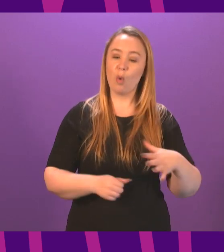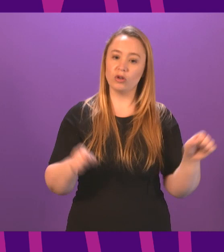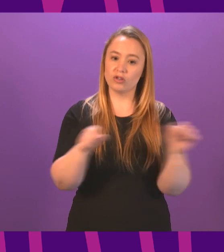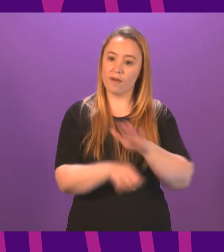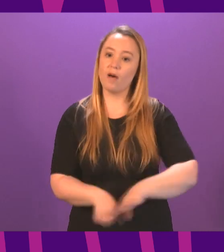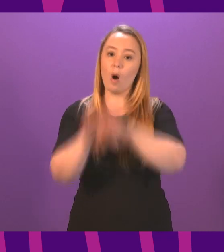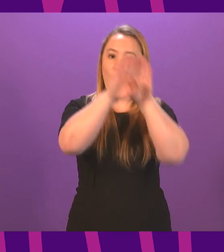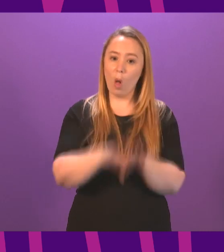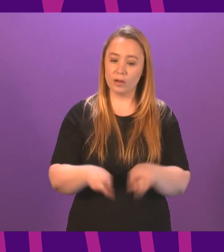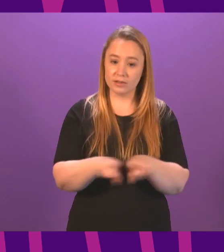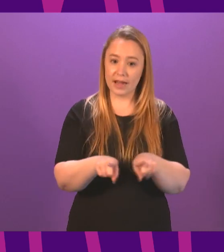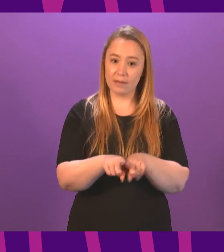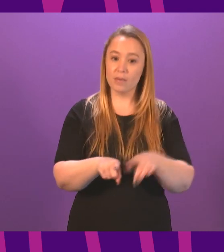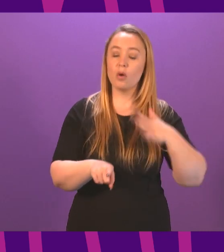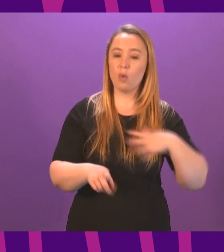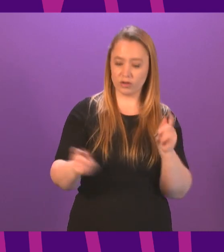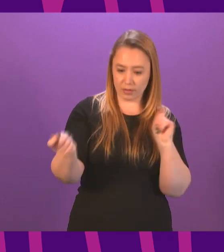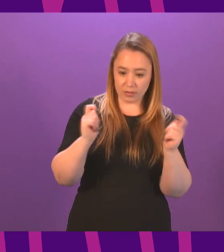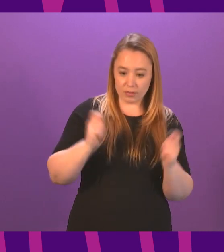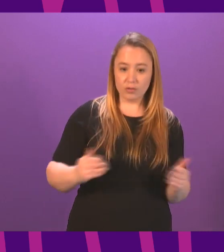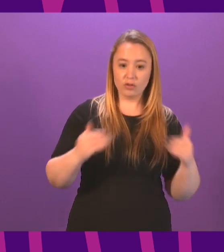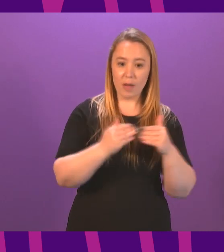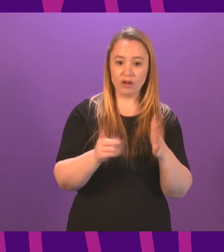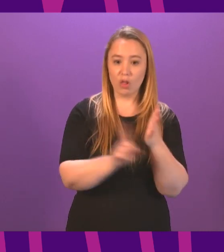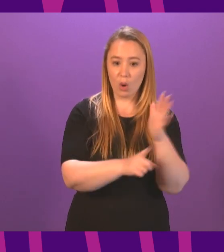I ask people, difficult though it is, to abide by the travel restrictions.